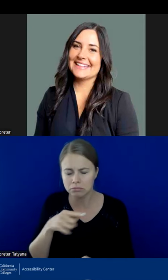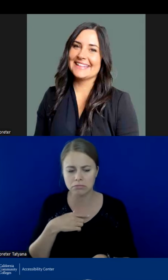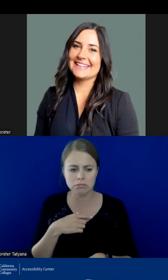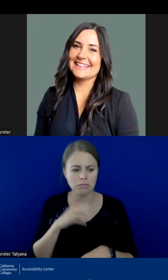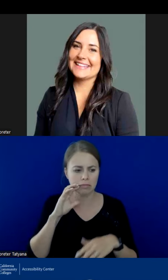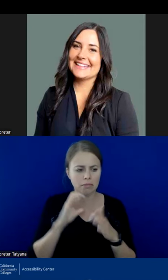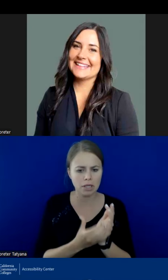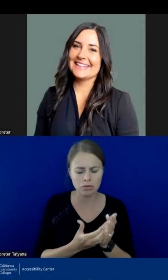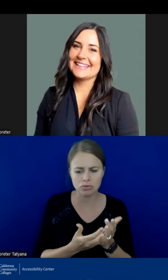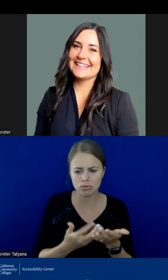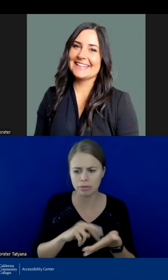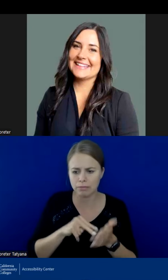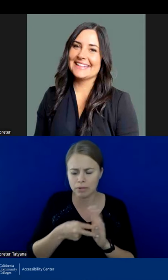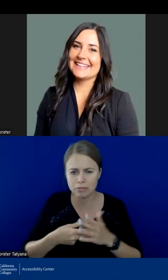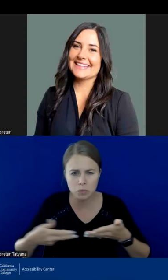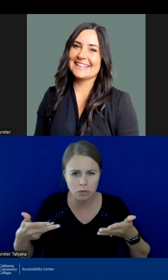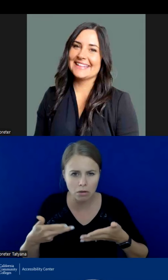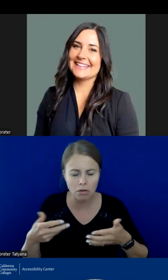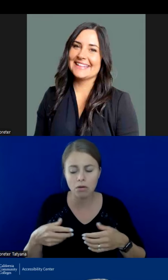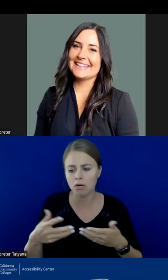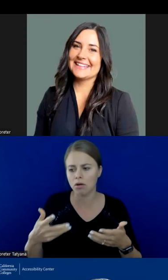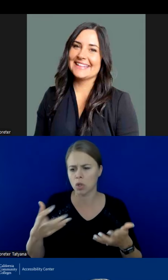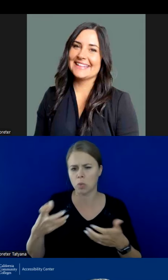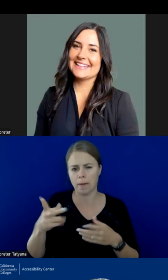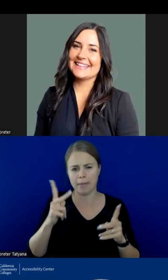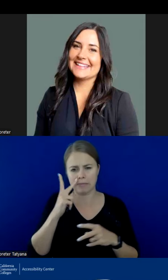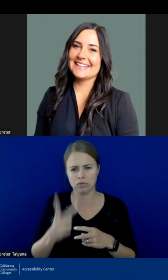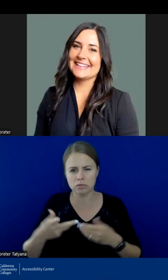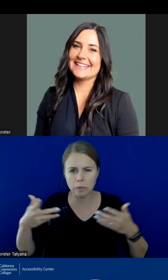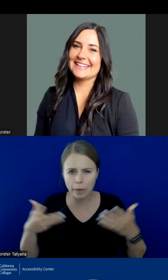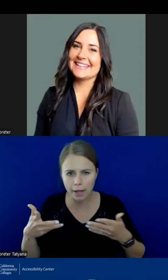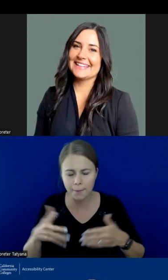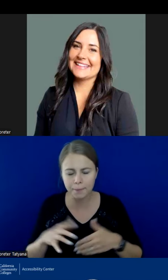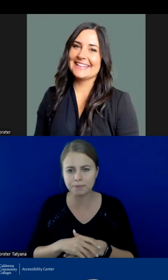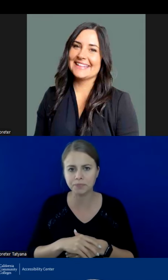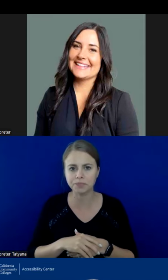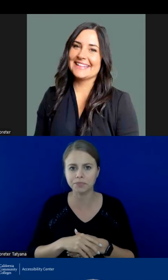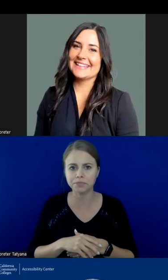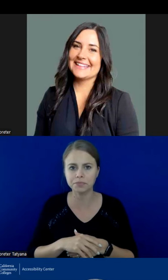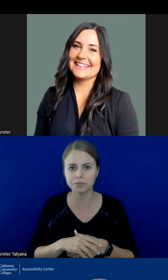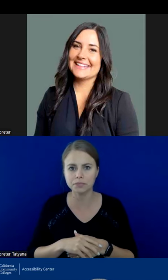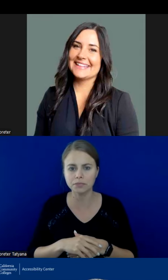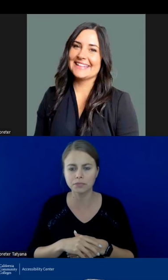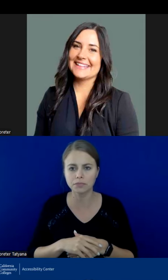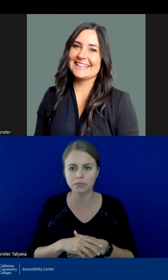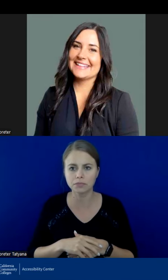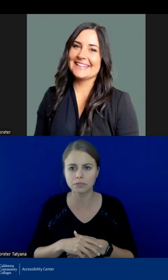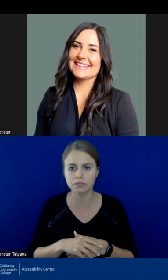what you want people to see there.